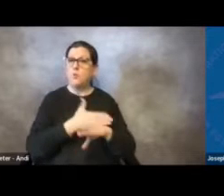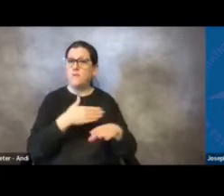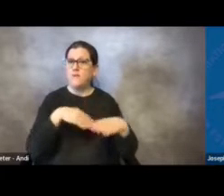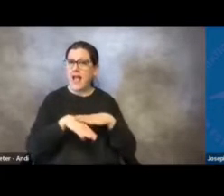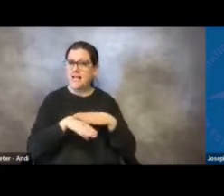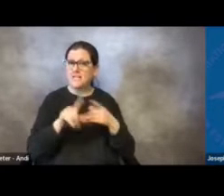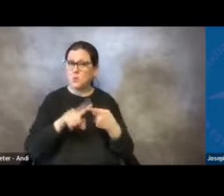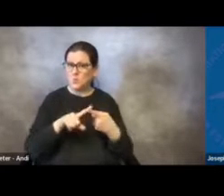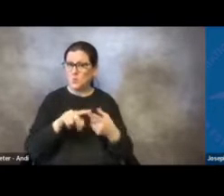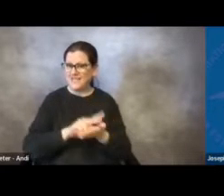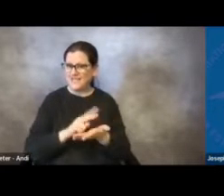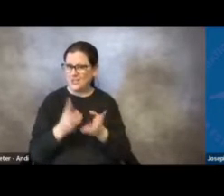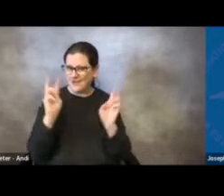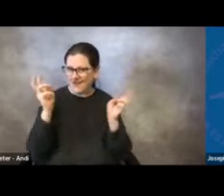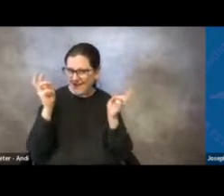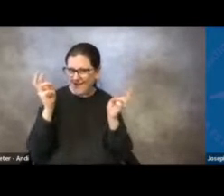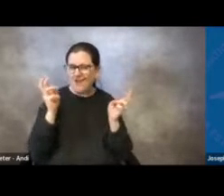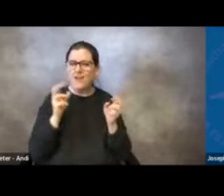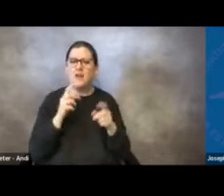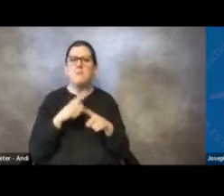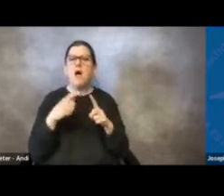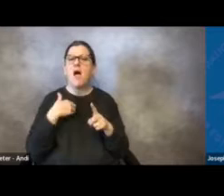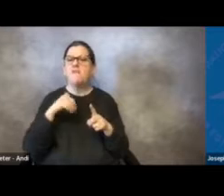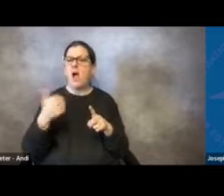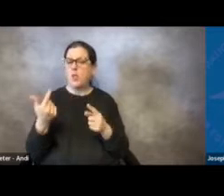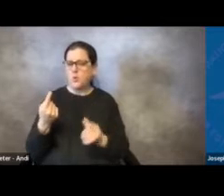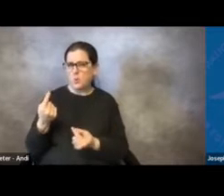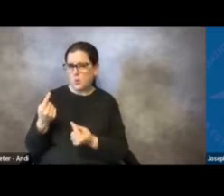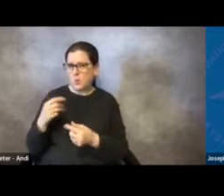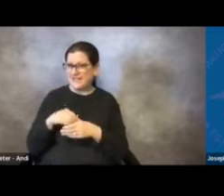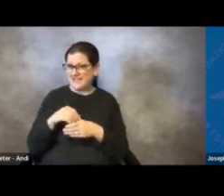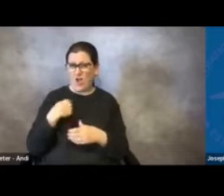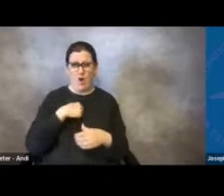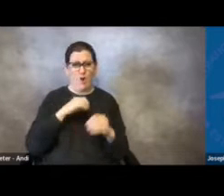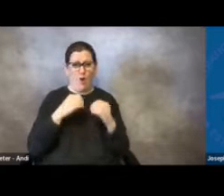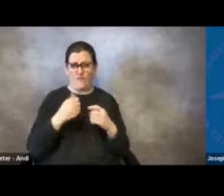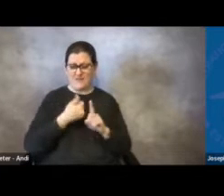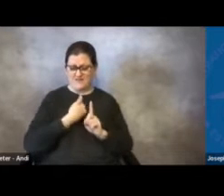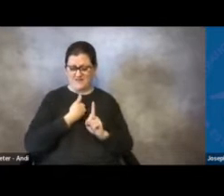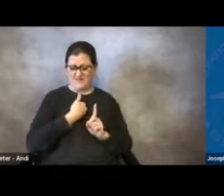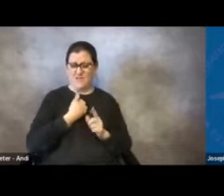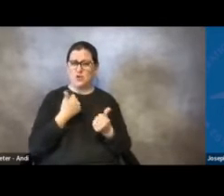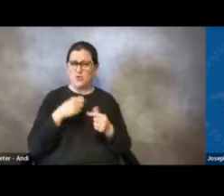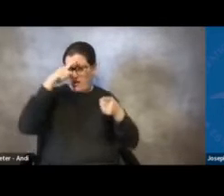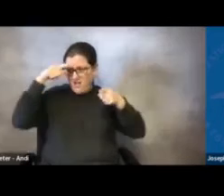But there are other efforts that we are doing, even within our own office that are trying to help align healthcare and social